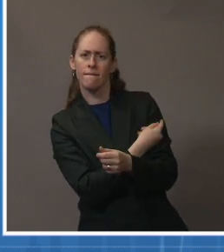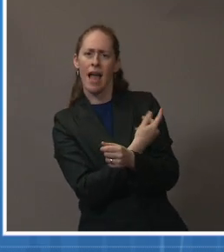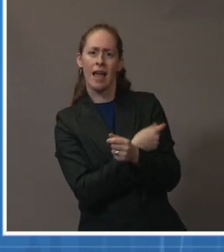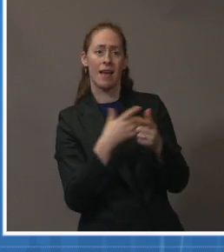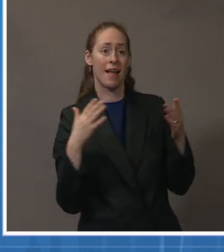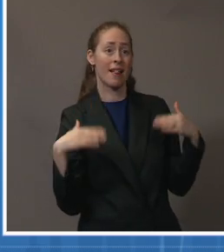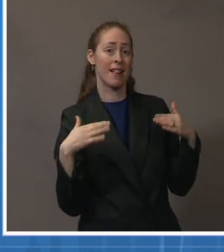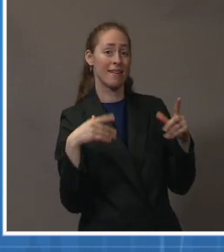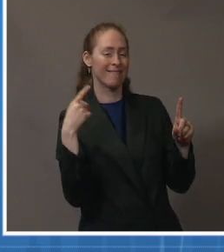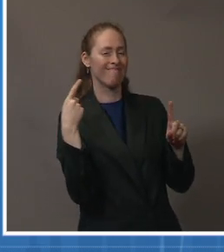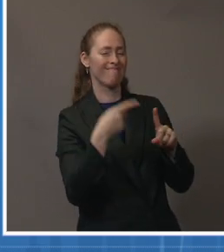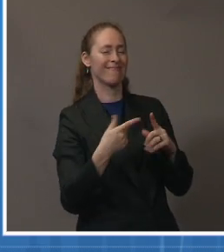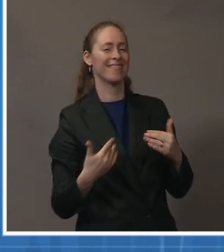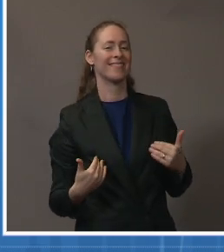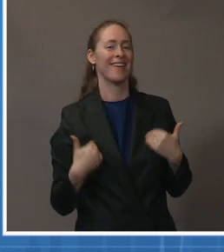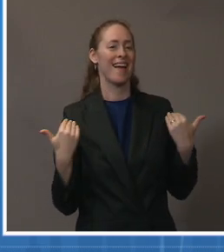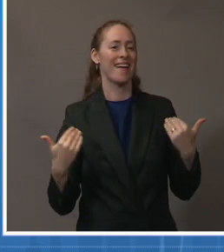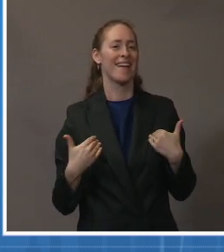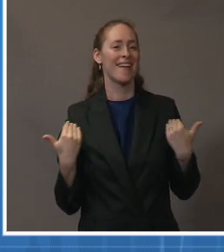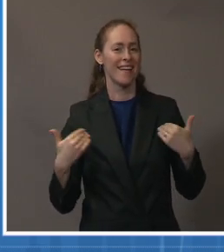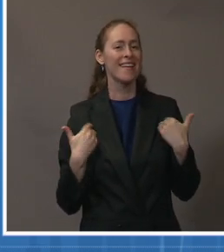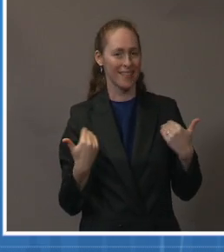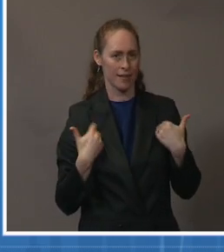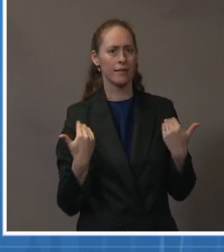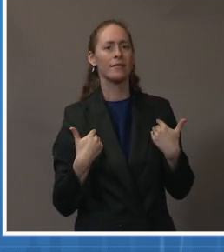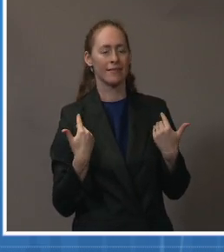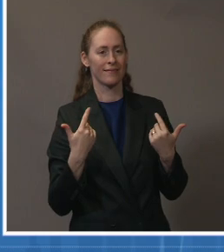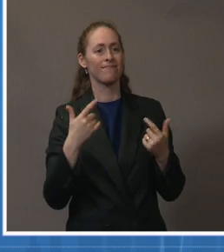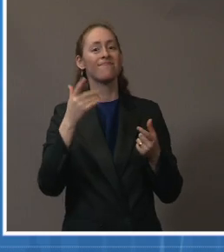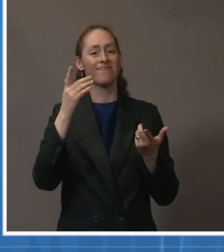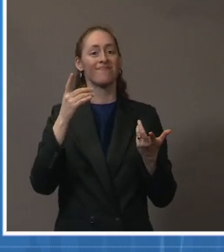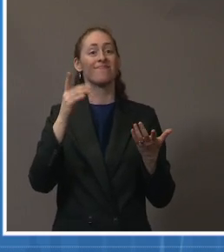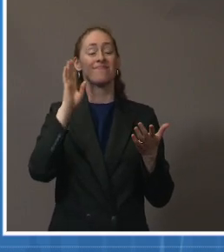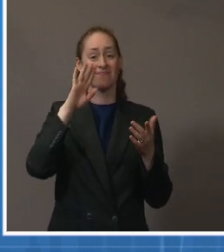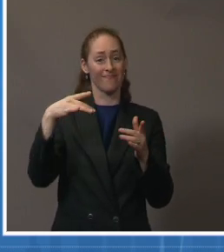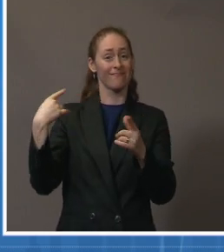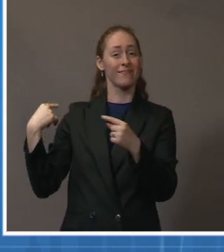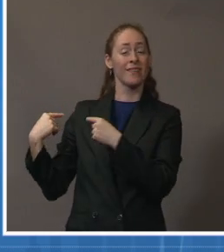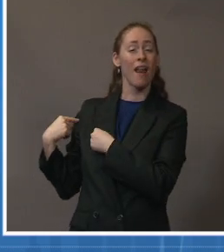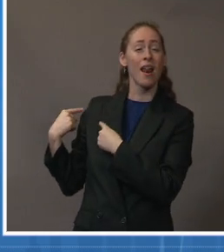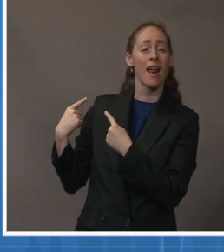In the month leading up to the recommendations of the Pfizer COVID-19 vaccines for teens and adolescents